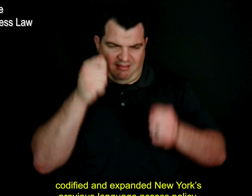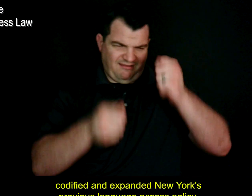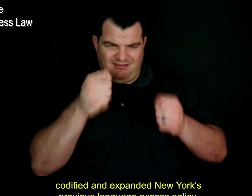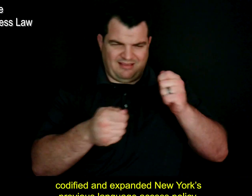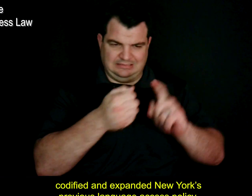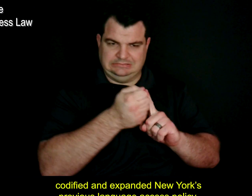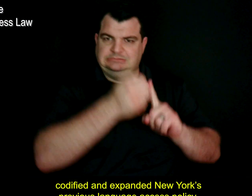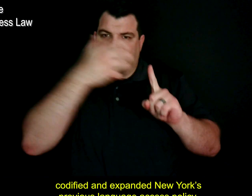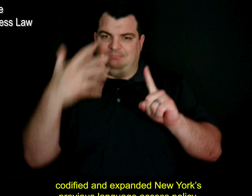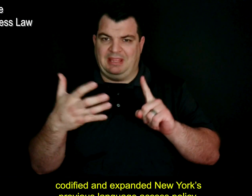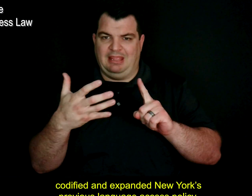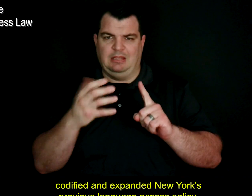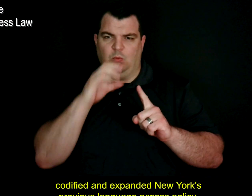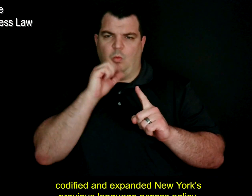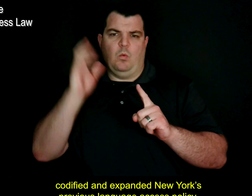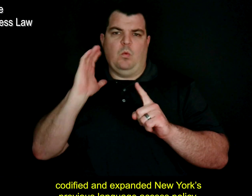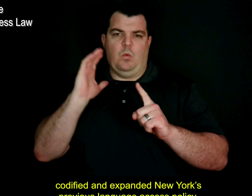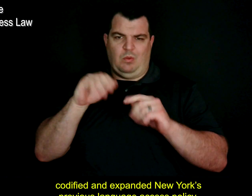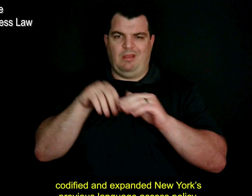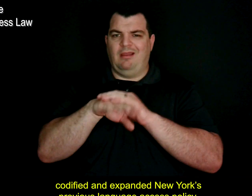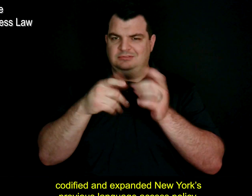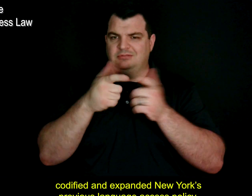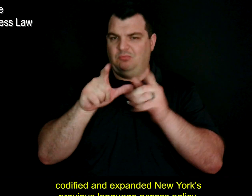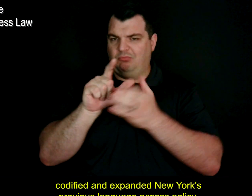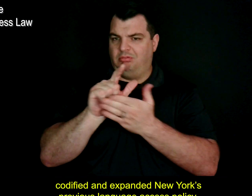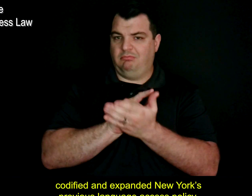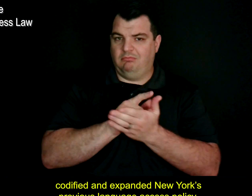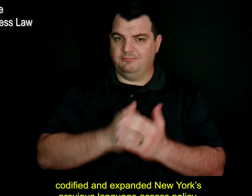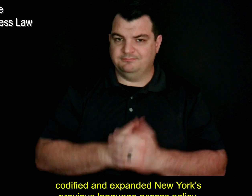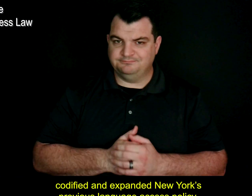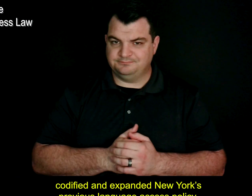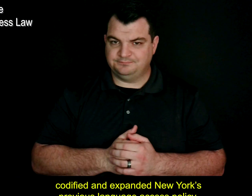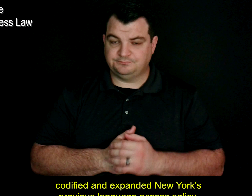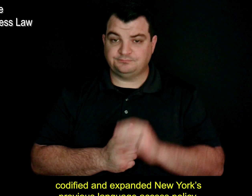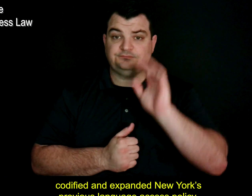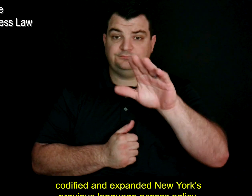codified and expanded New York’s previous language access policy.